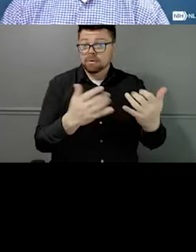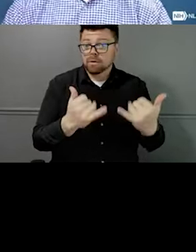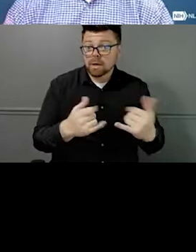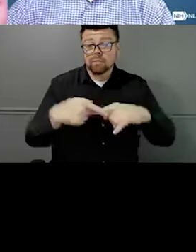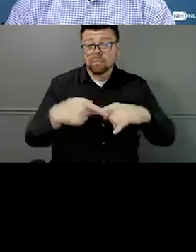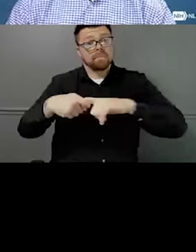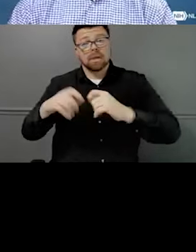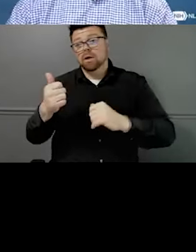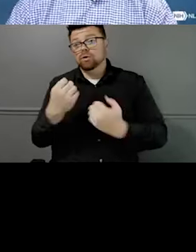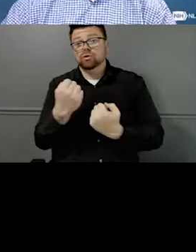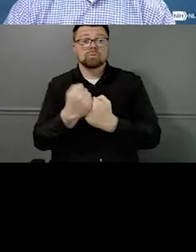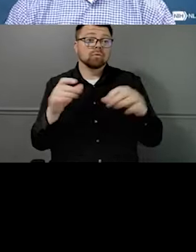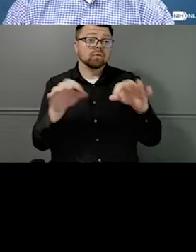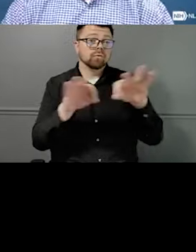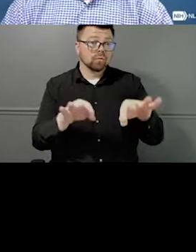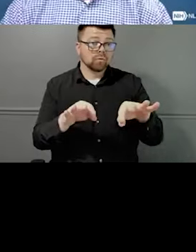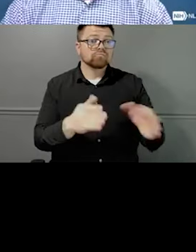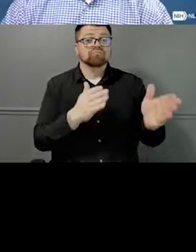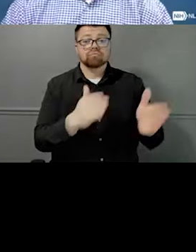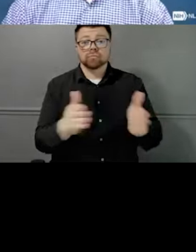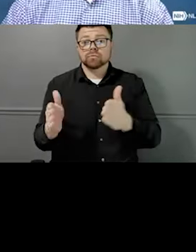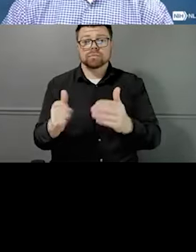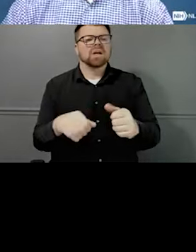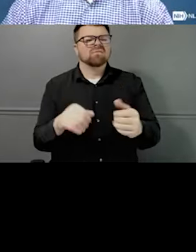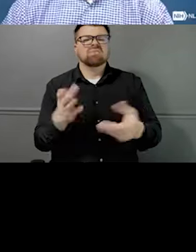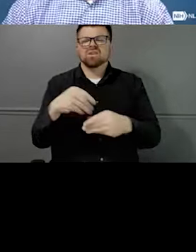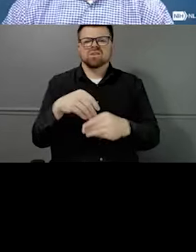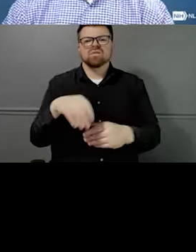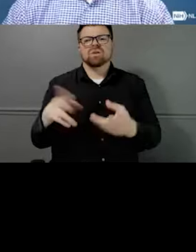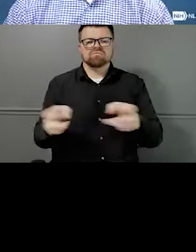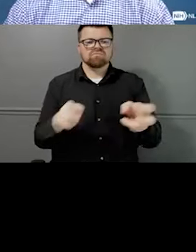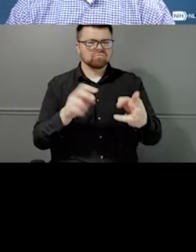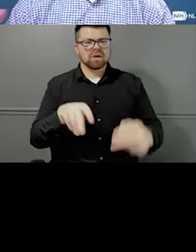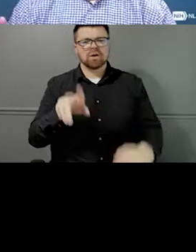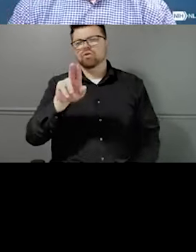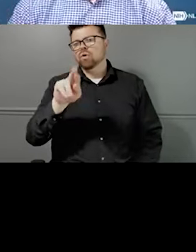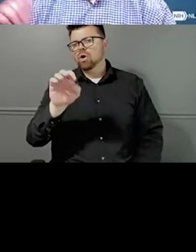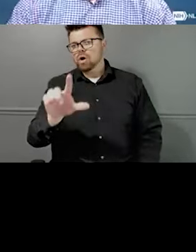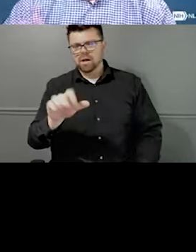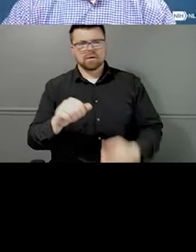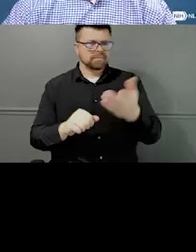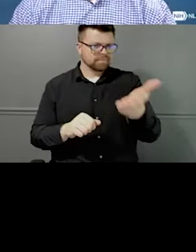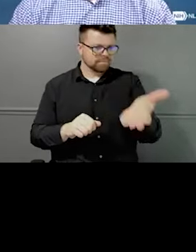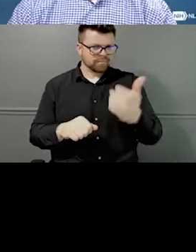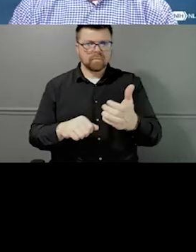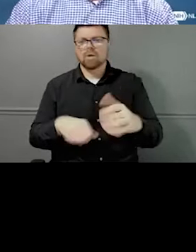I included the URL for SciENcv there with a QR code. If you want to look at it,